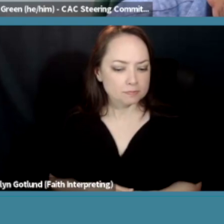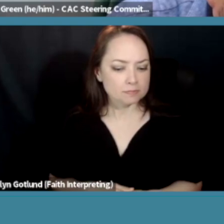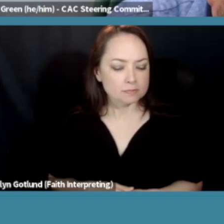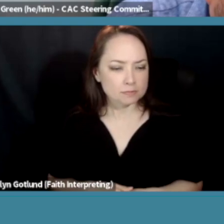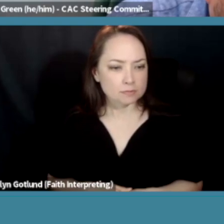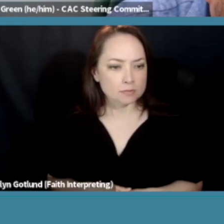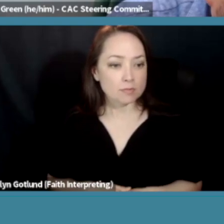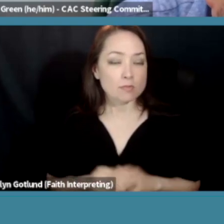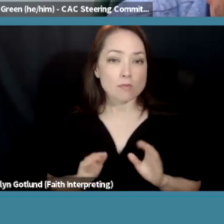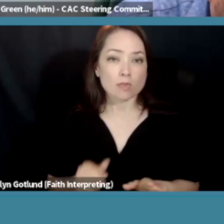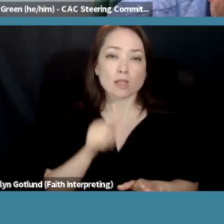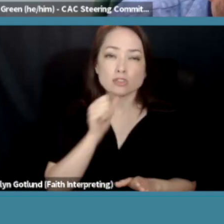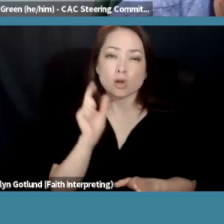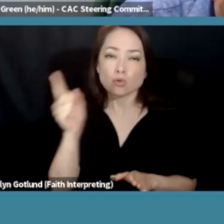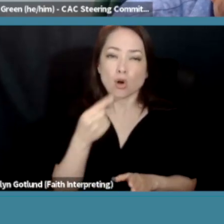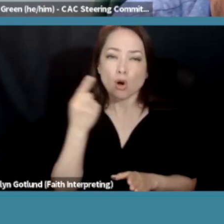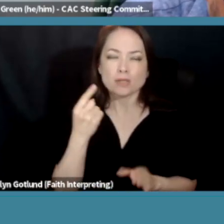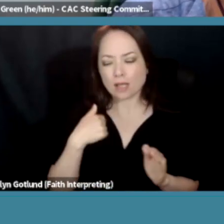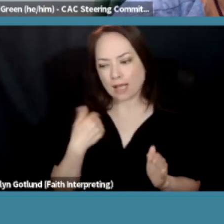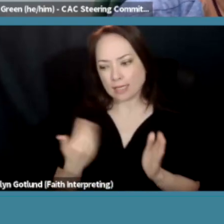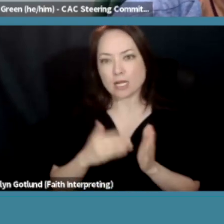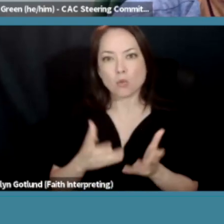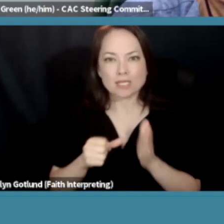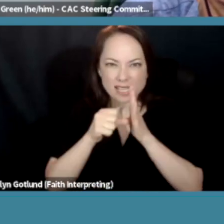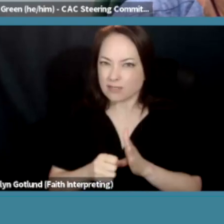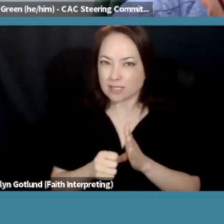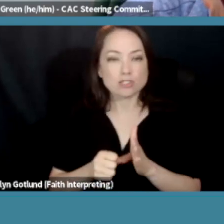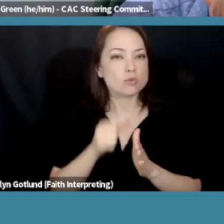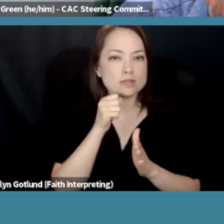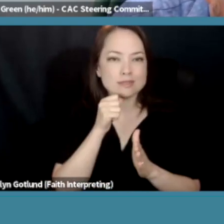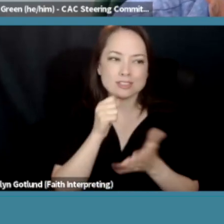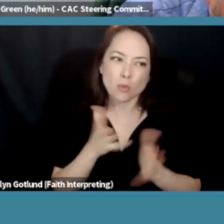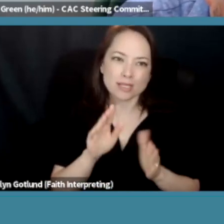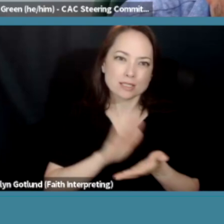Don't always think of, again, I want to emphasize that we're not making this a burden for our staff.